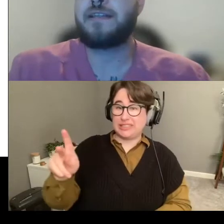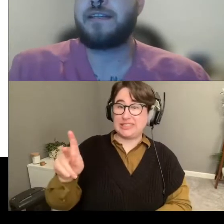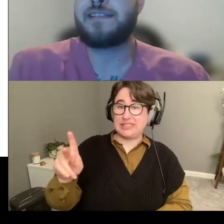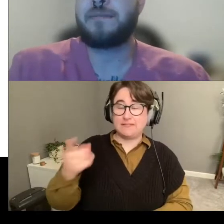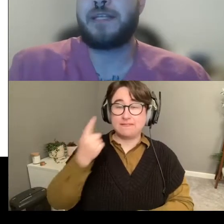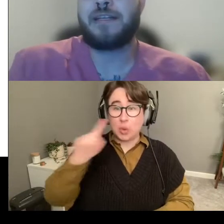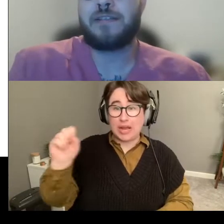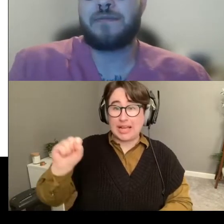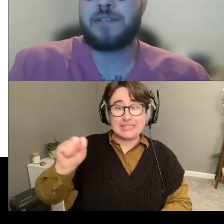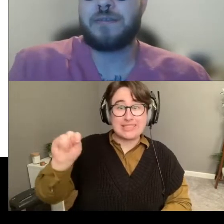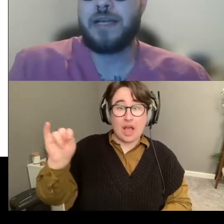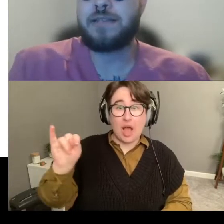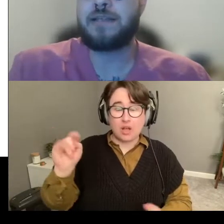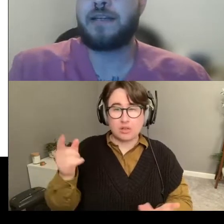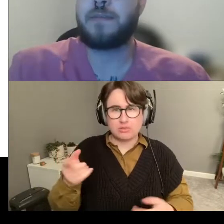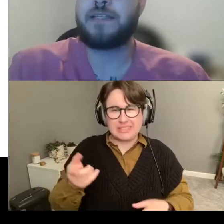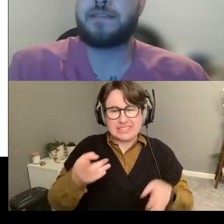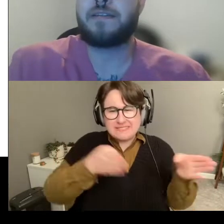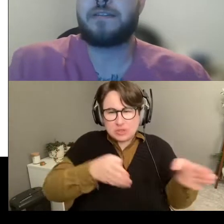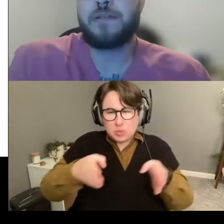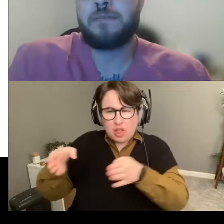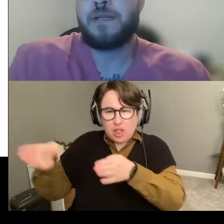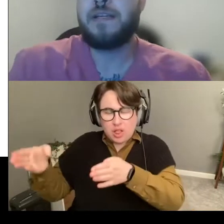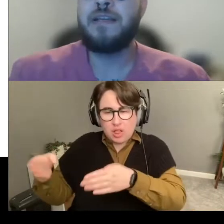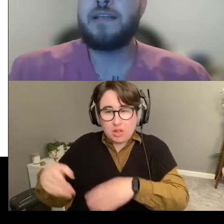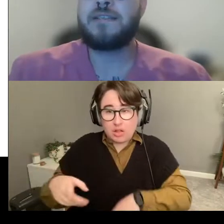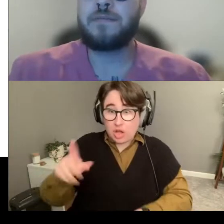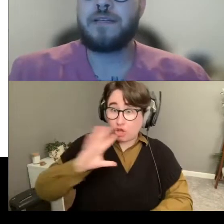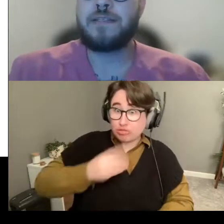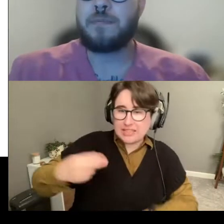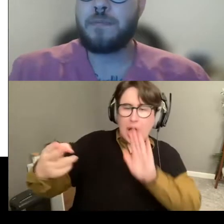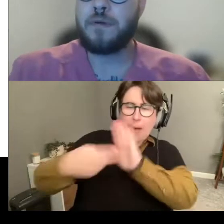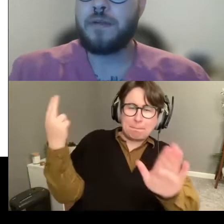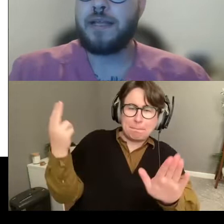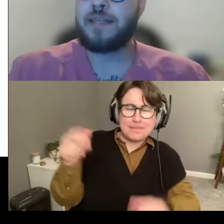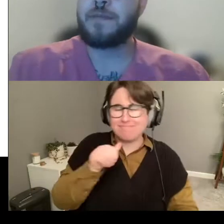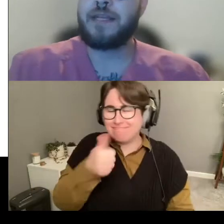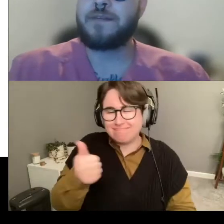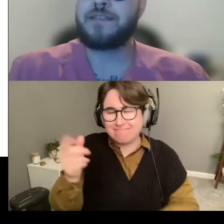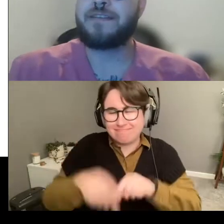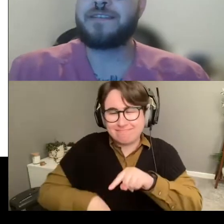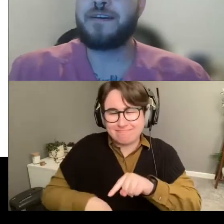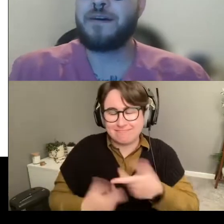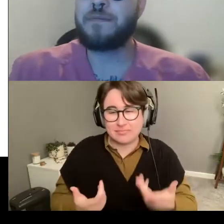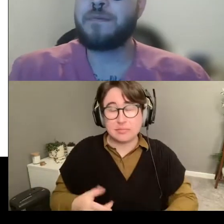it needs to be individualized and not based on a group. So for example, I think many of us on this call